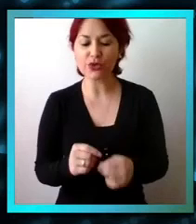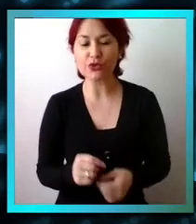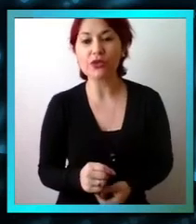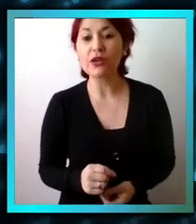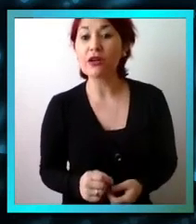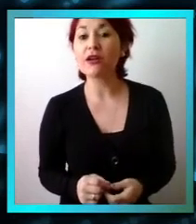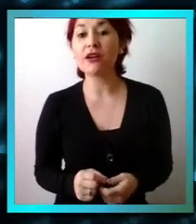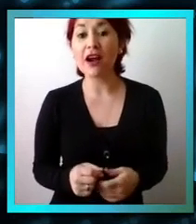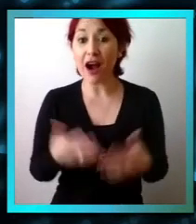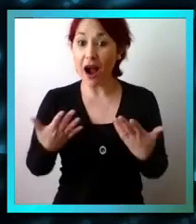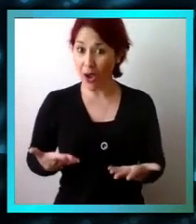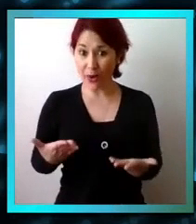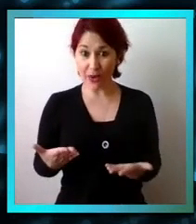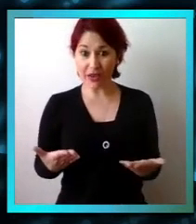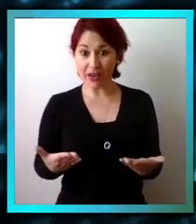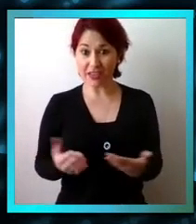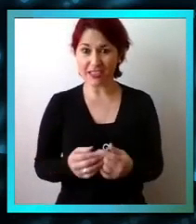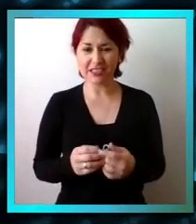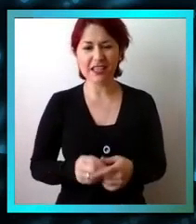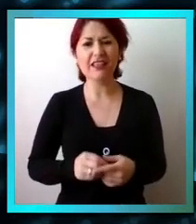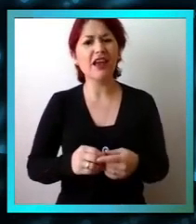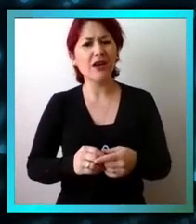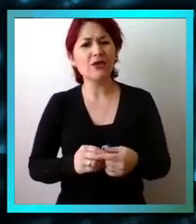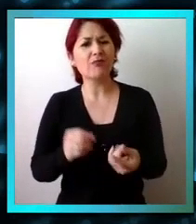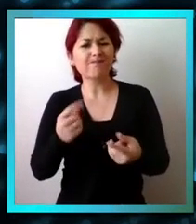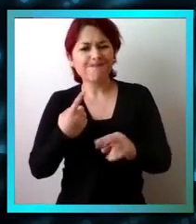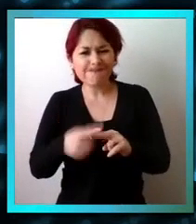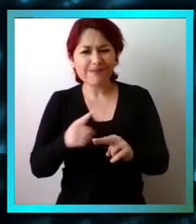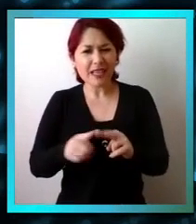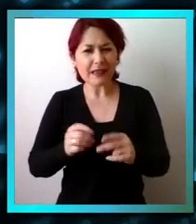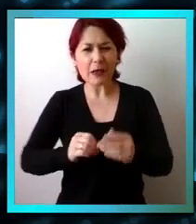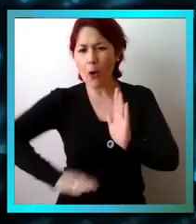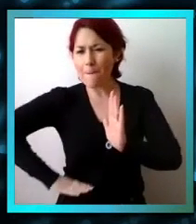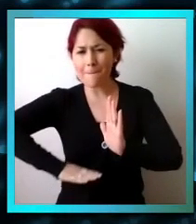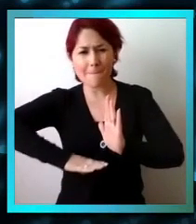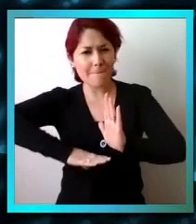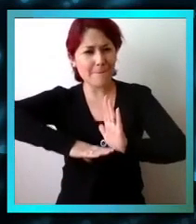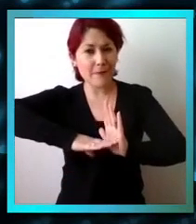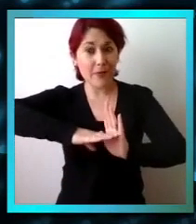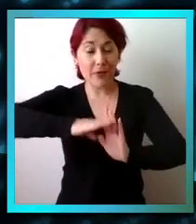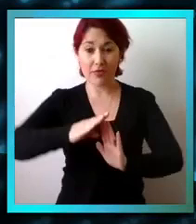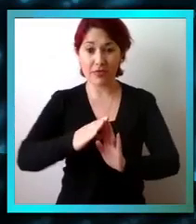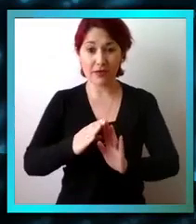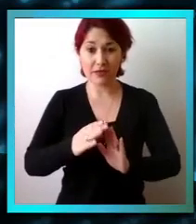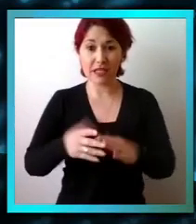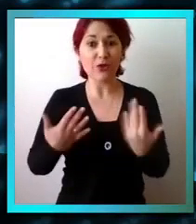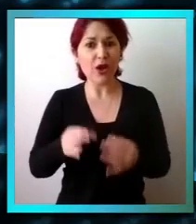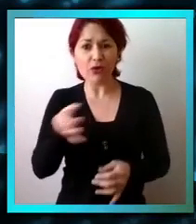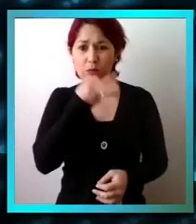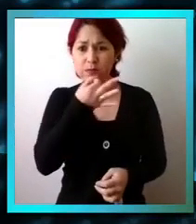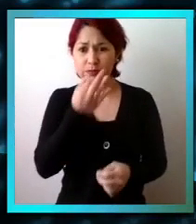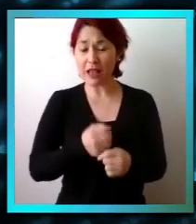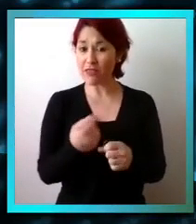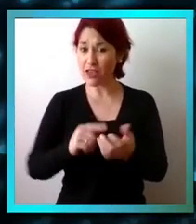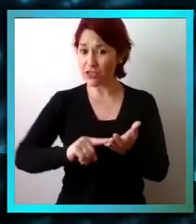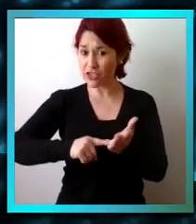uh but uh technically speaking uh this is not their uh their big problem for us to collect these